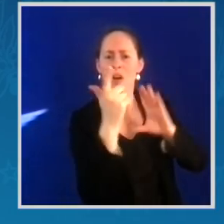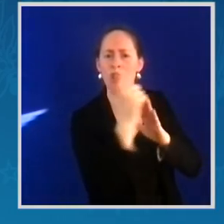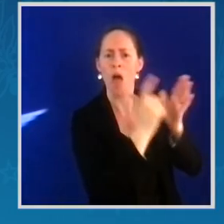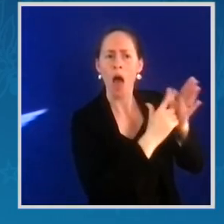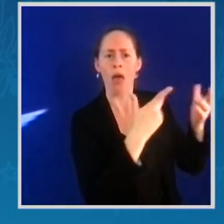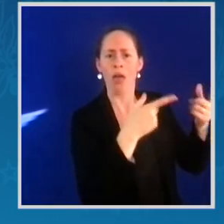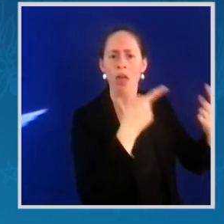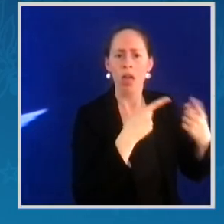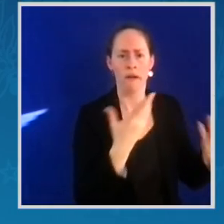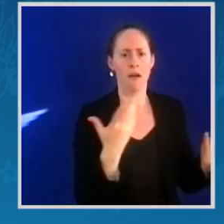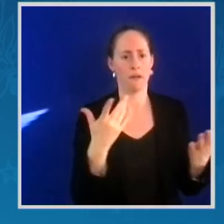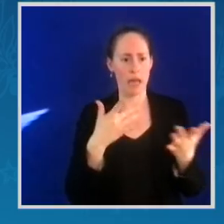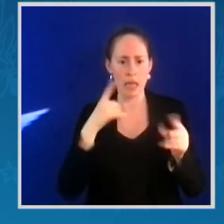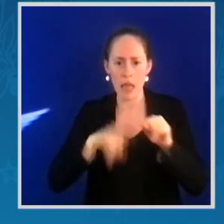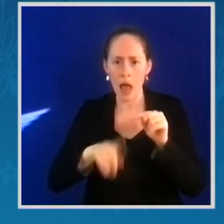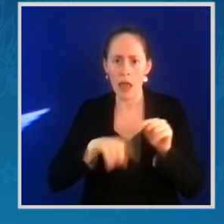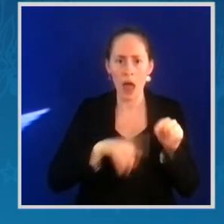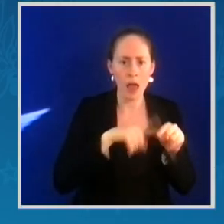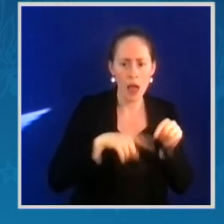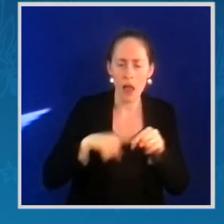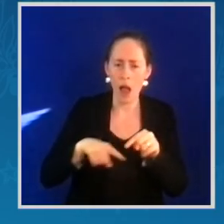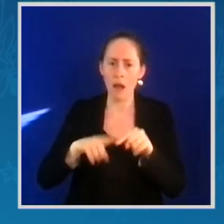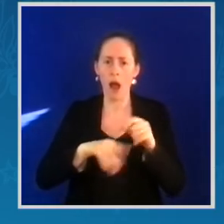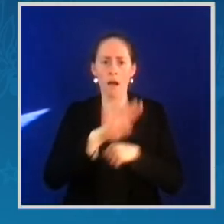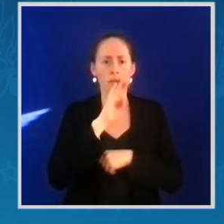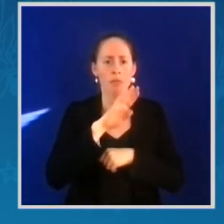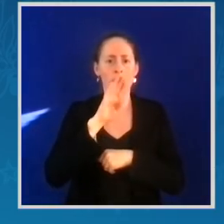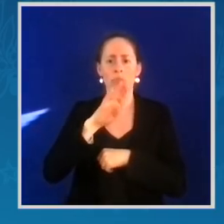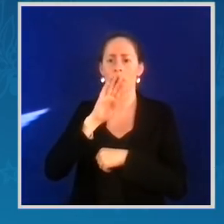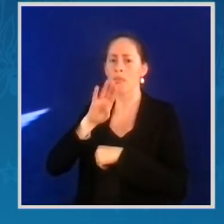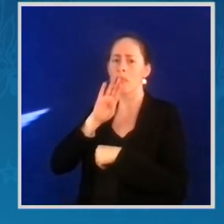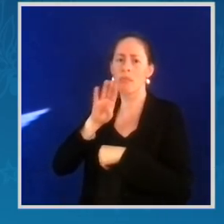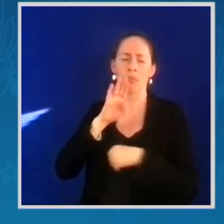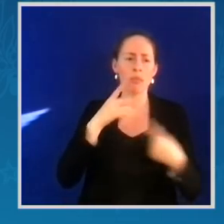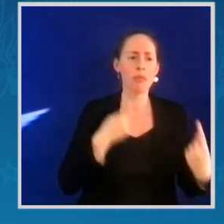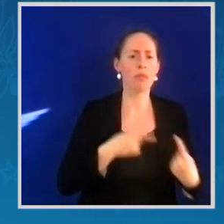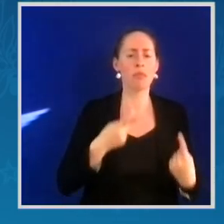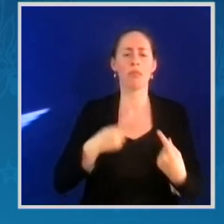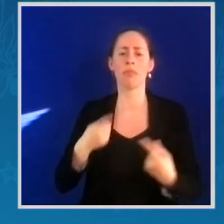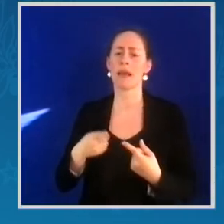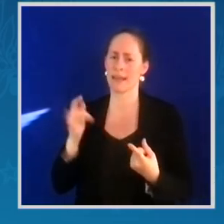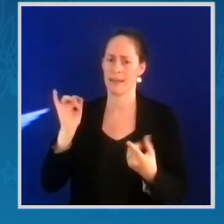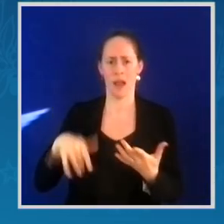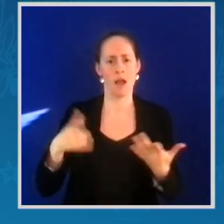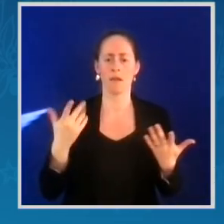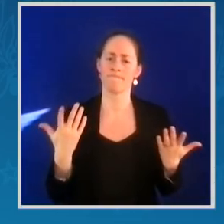that government should provide to its people. And so that's been the focus. On the issue of voting rights,